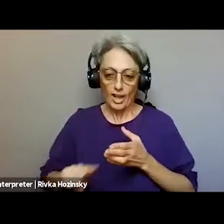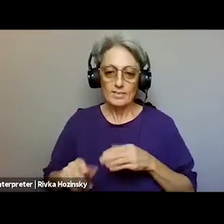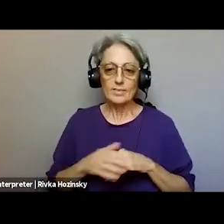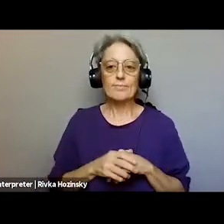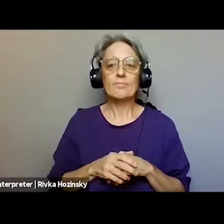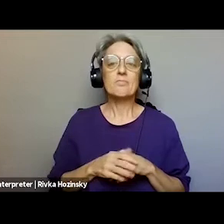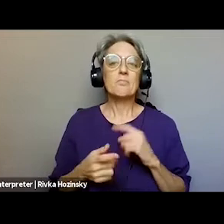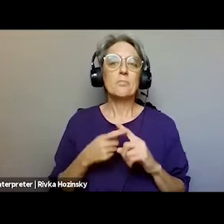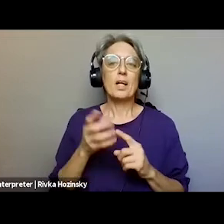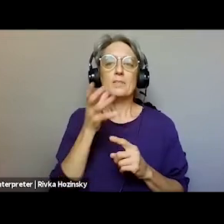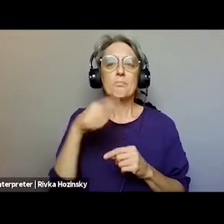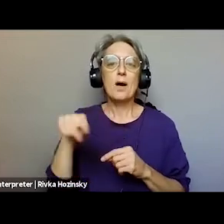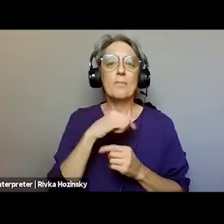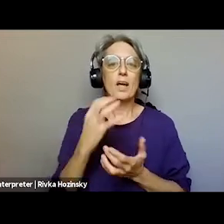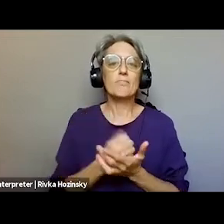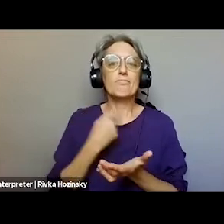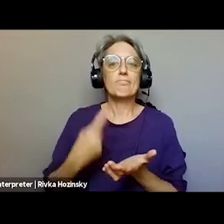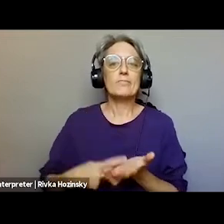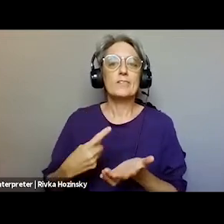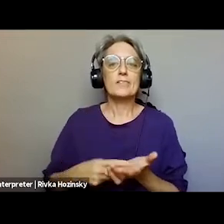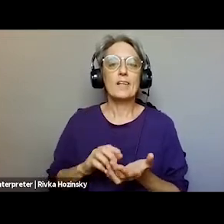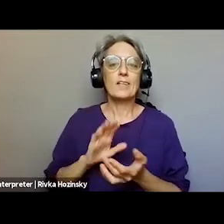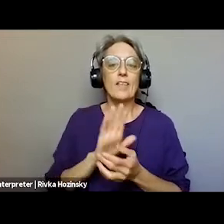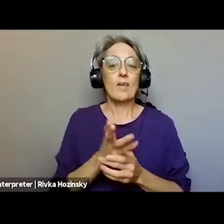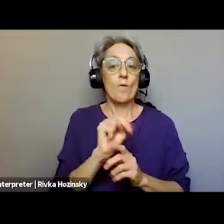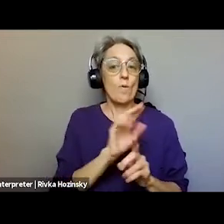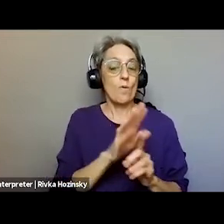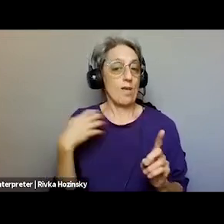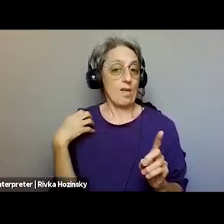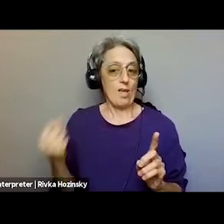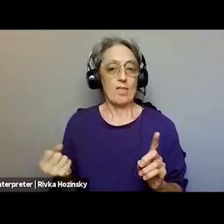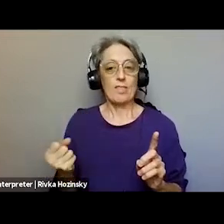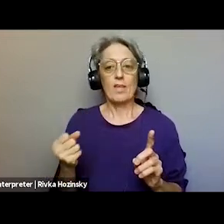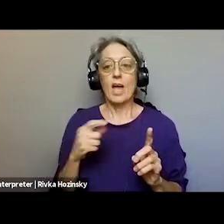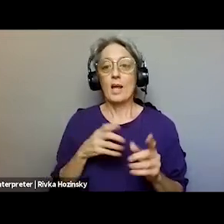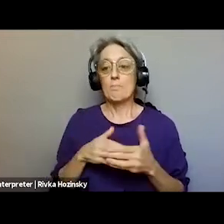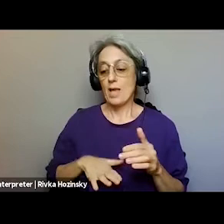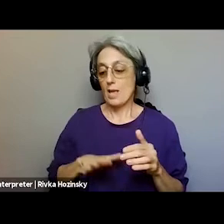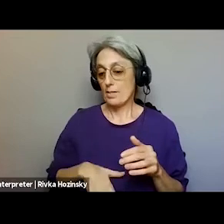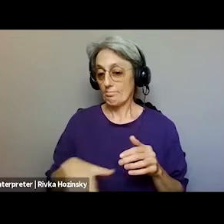their health and their soon-to-be child's health with their provider while asking questions and the